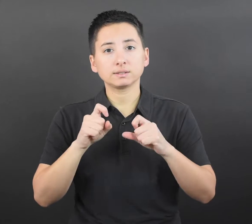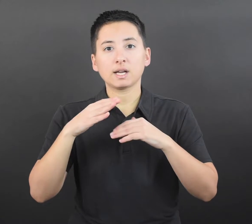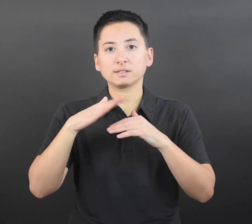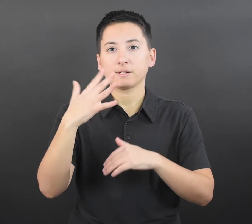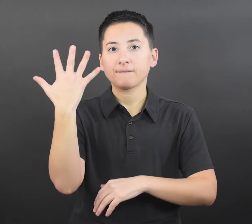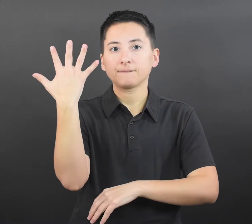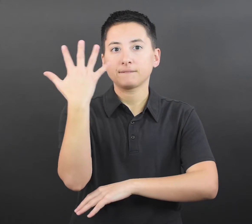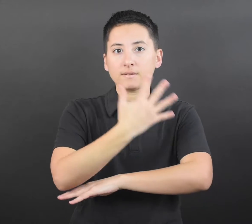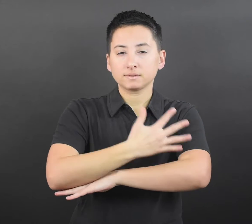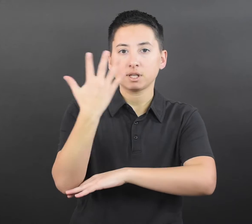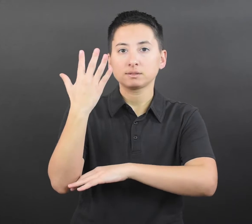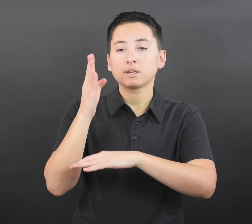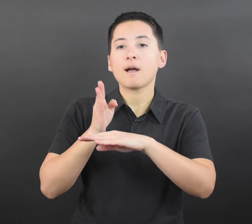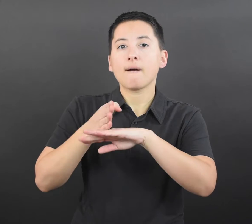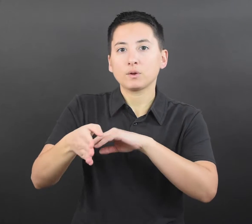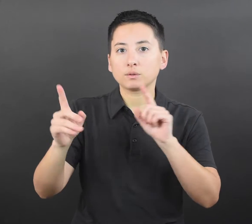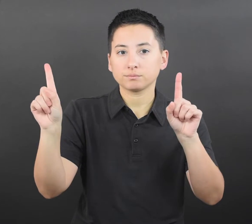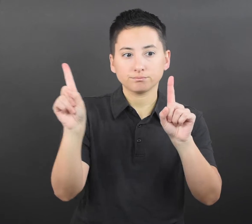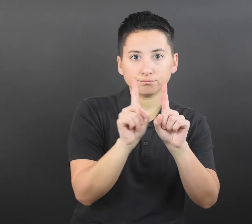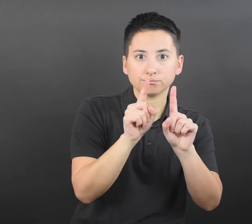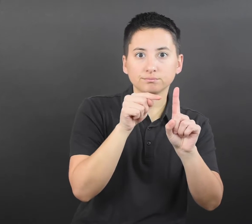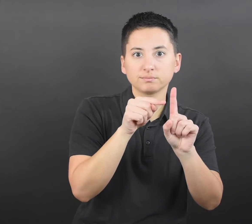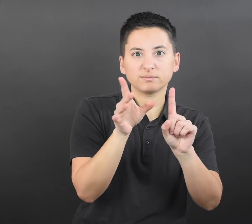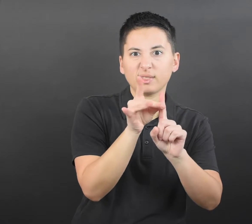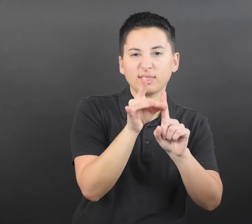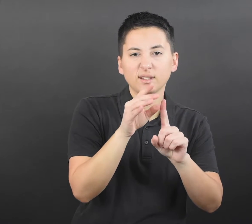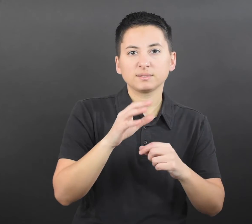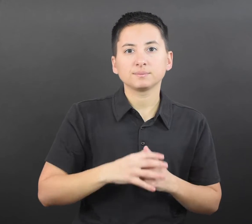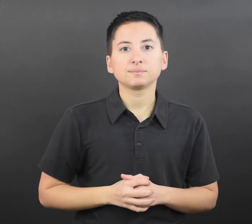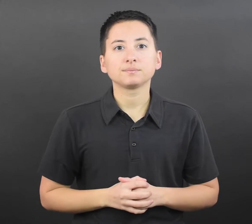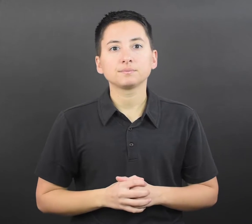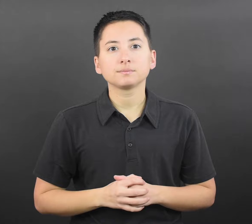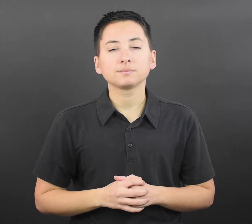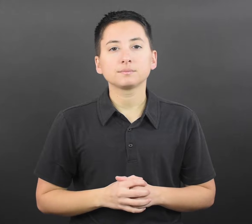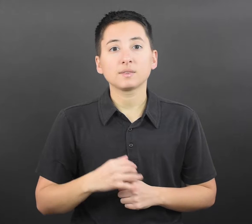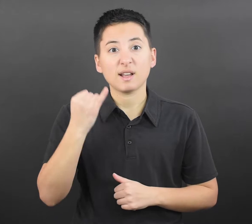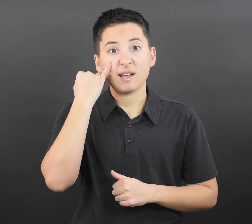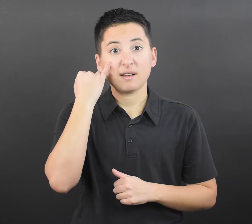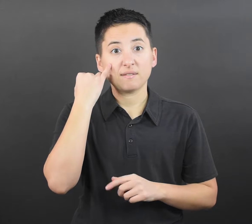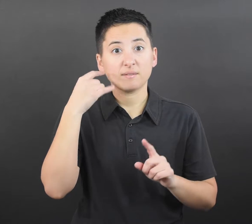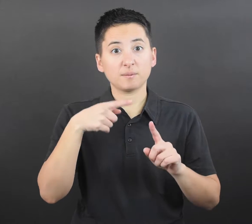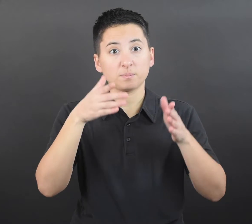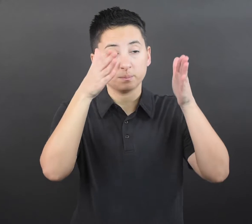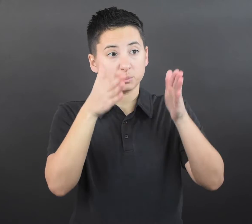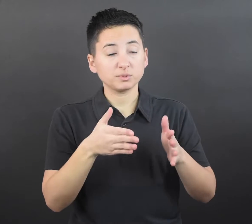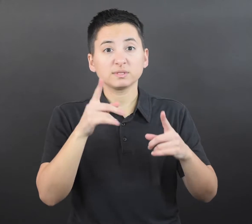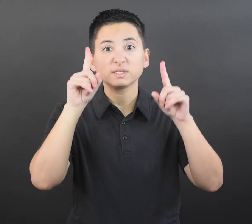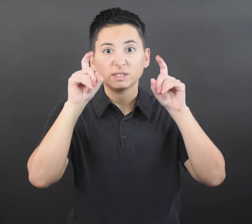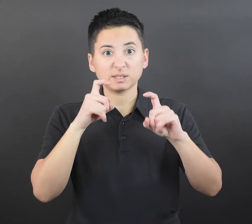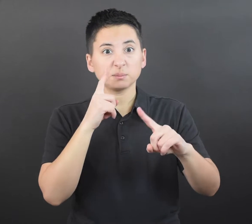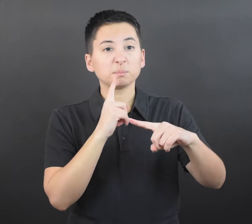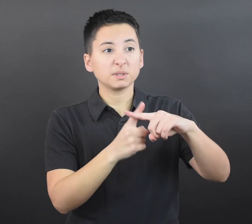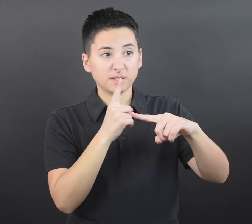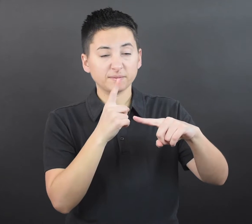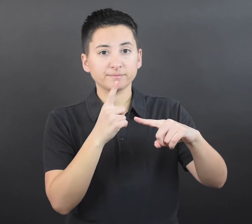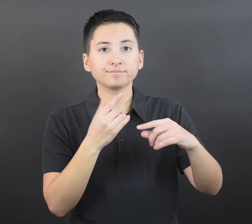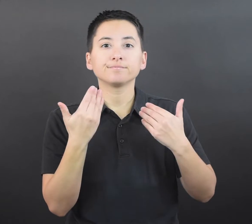• Get tested at least five days after close contact. If the person tests positive,